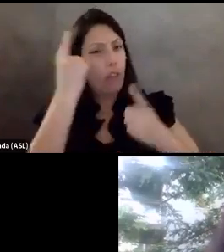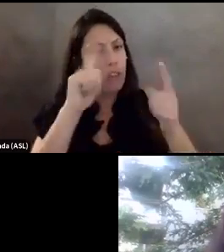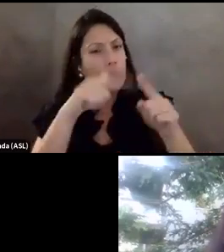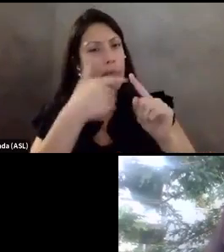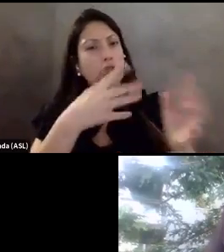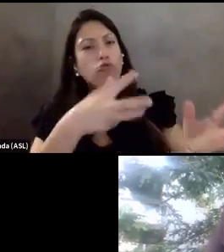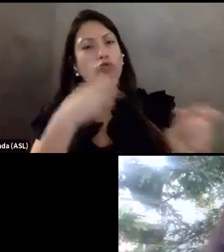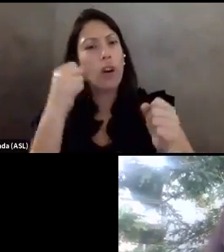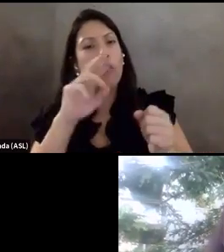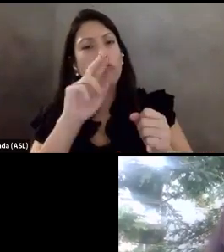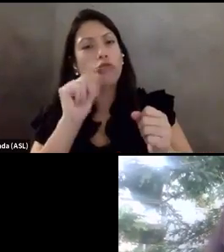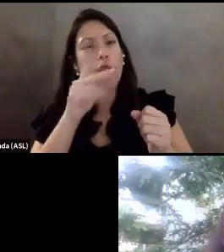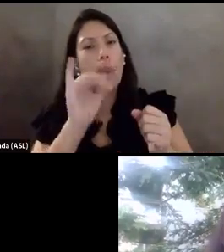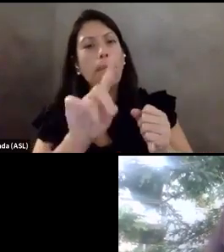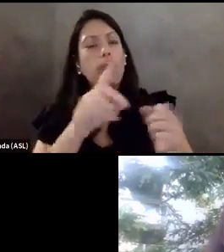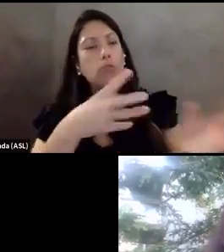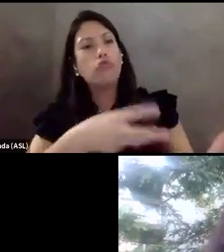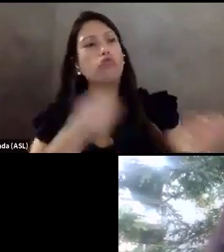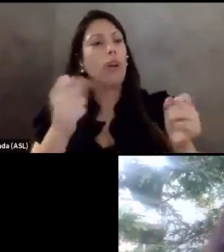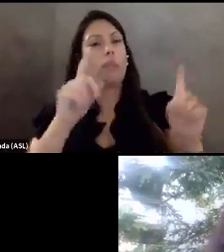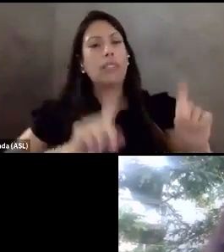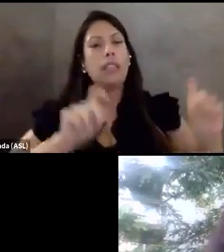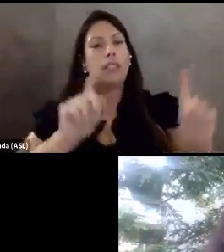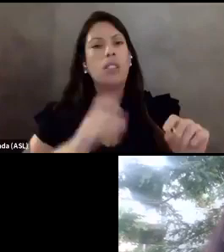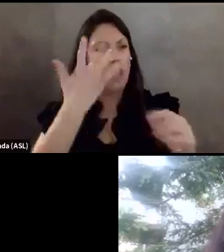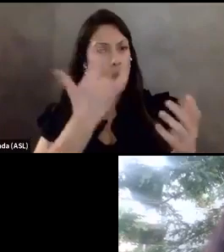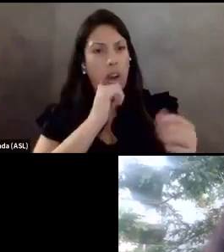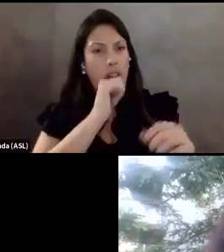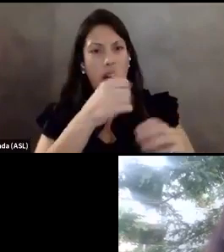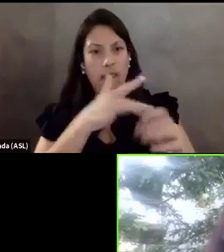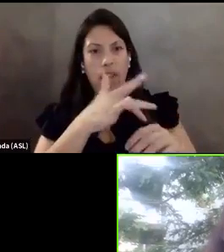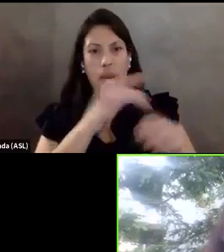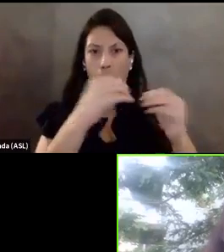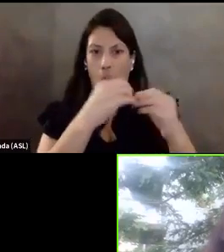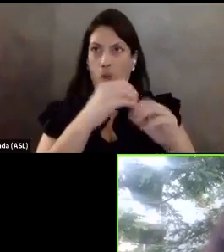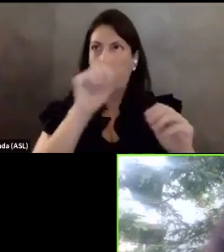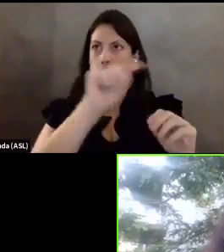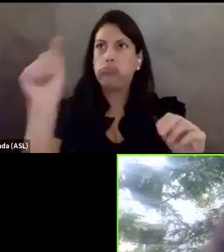don't we have more of those available in the county? Thanks very much.